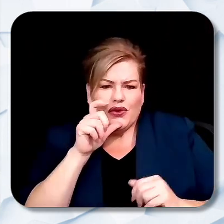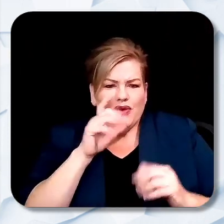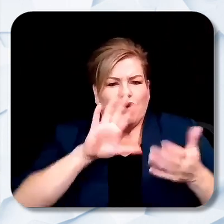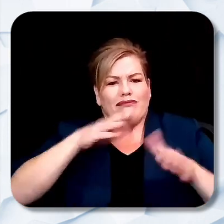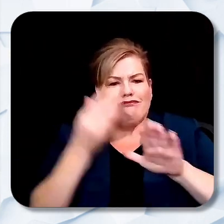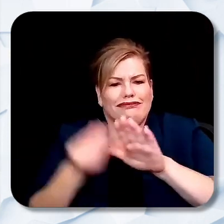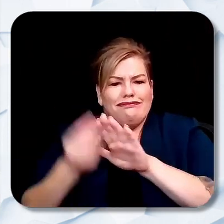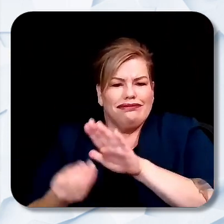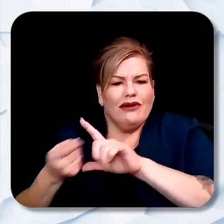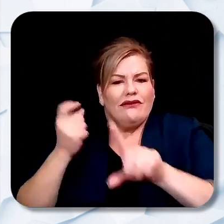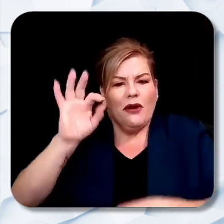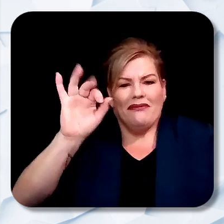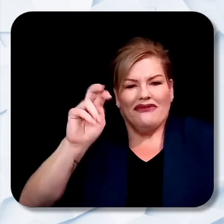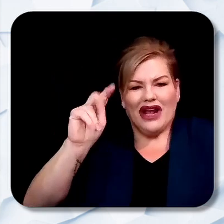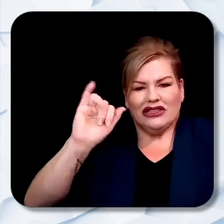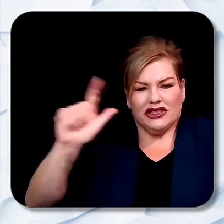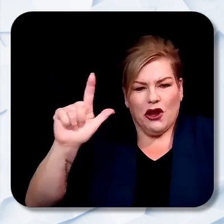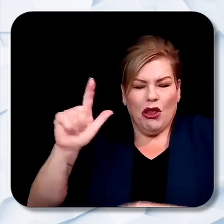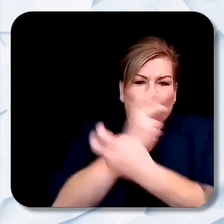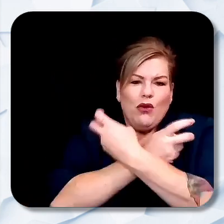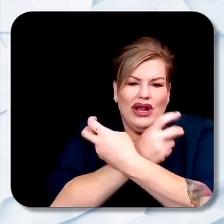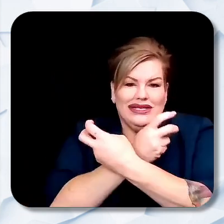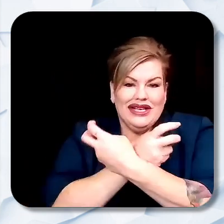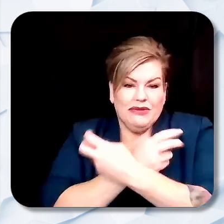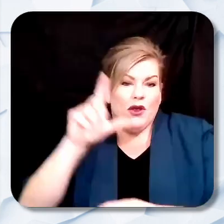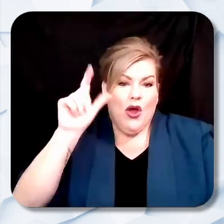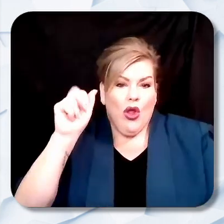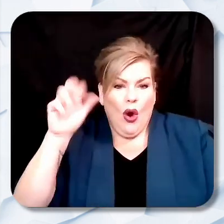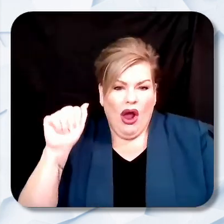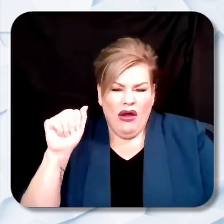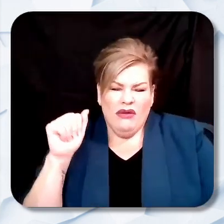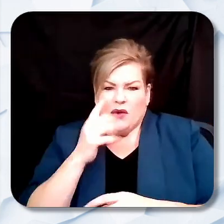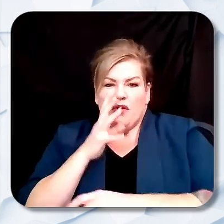Fentanyl poisoning. Laura has been an incredible leader. She's an inspiration to me, um, and